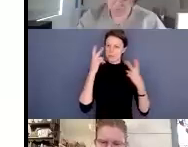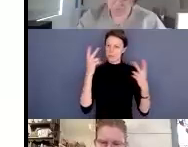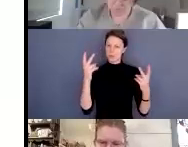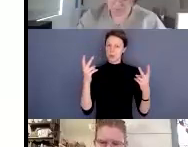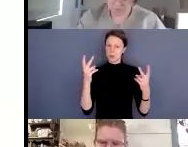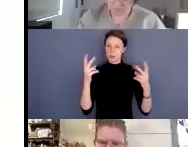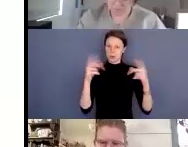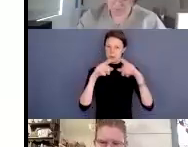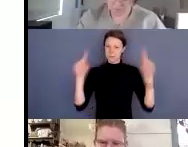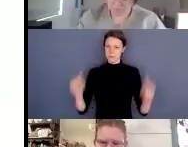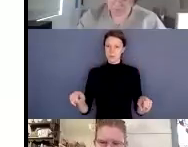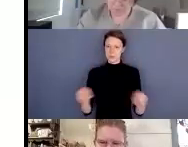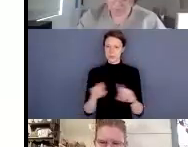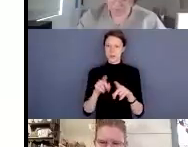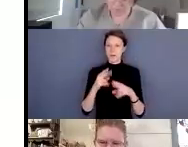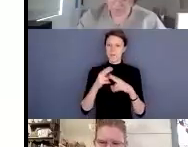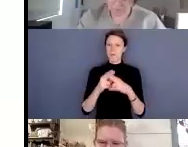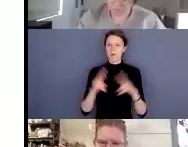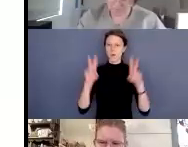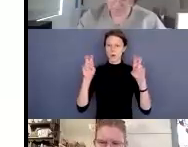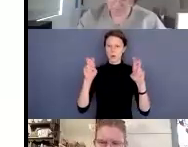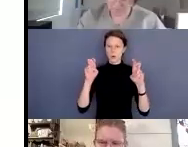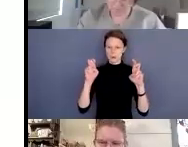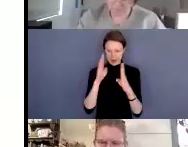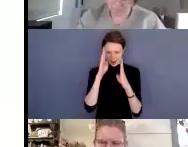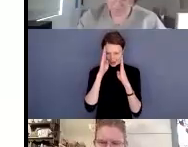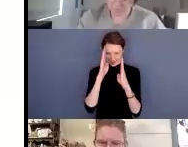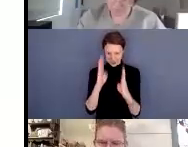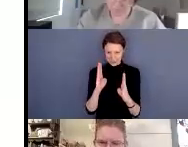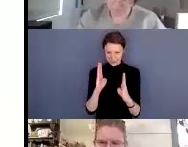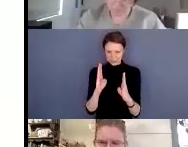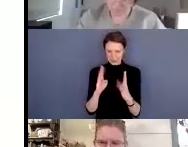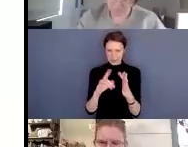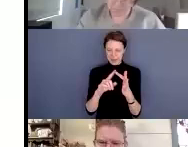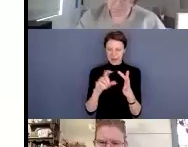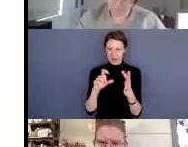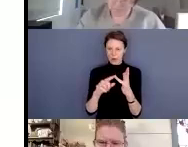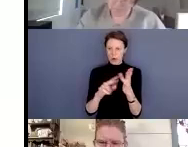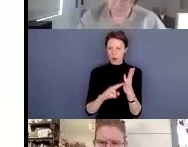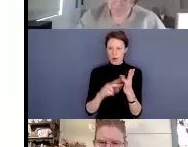of the attention economy as it's being called in the modern world. And that is to say there are just